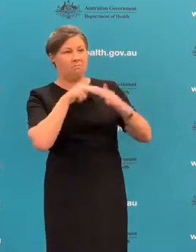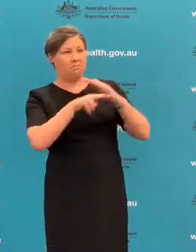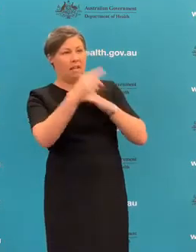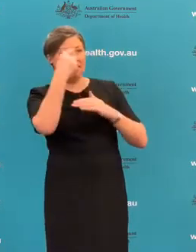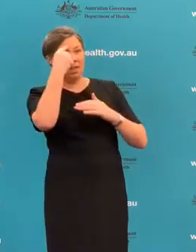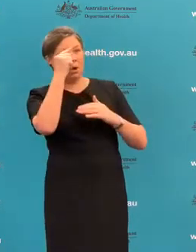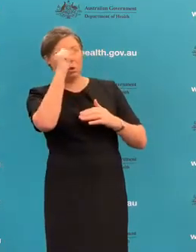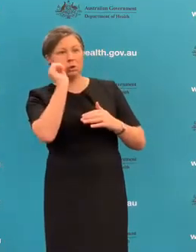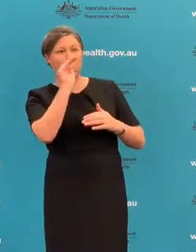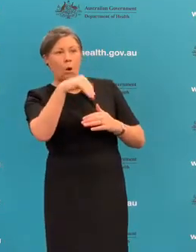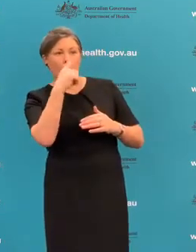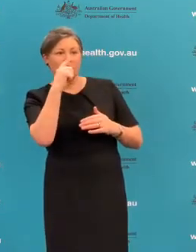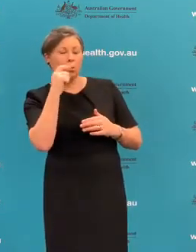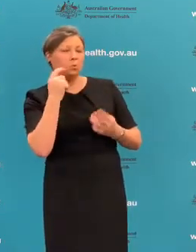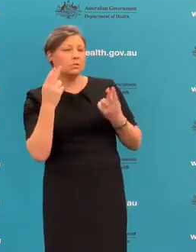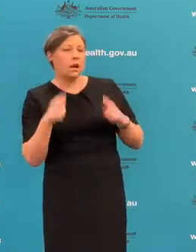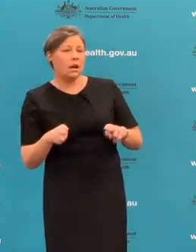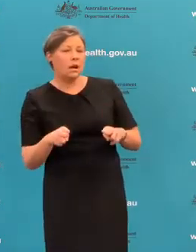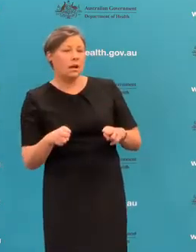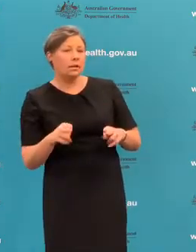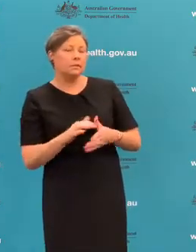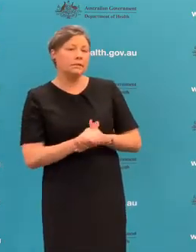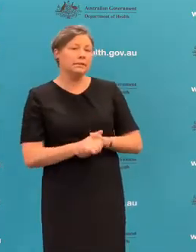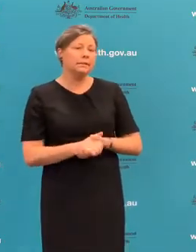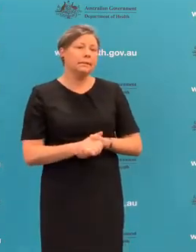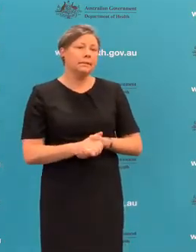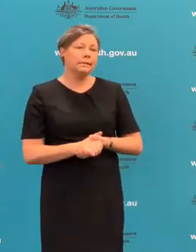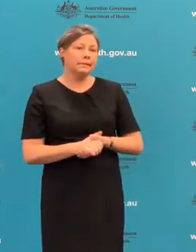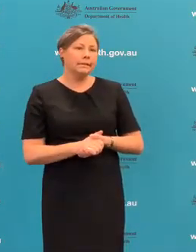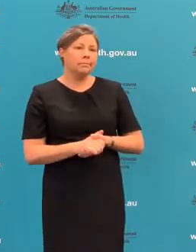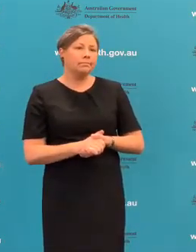people who may lose their lives to COVID-19 over the coming weeks. The